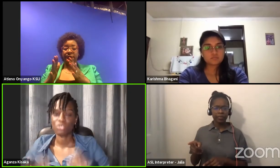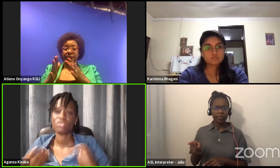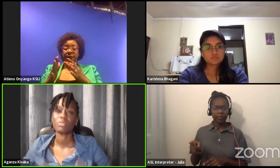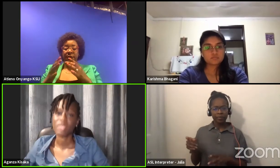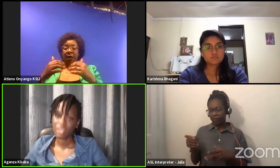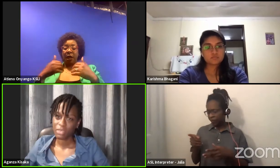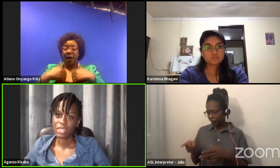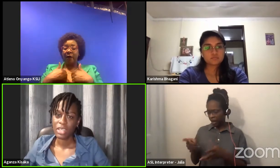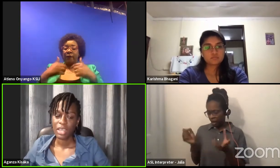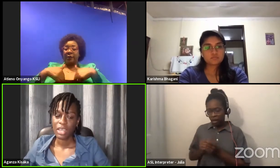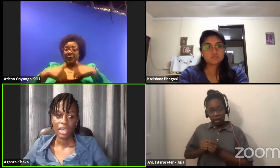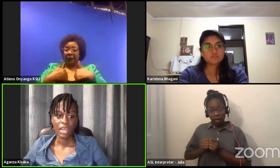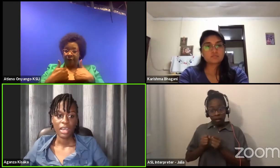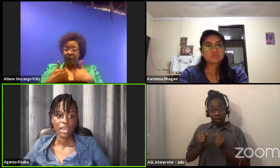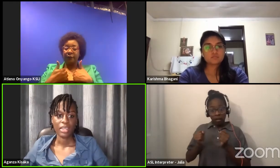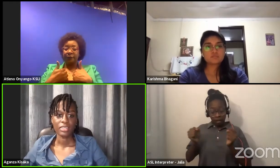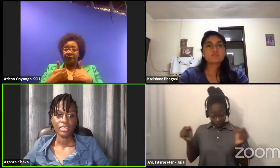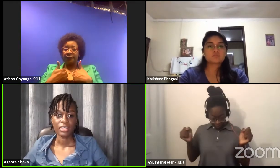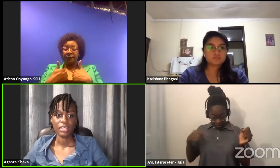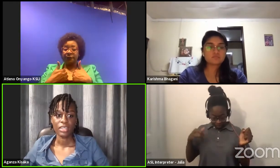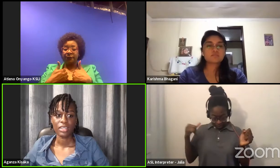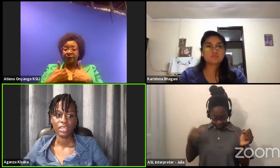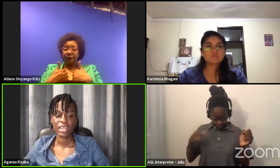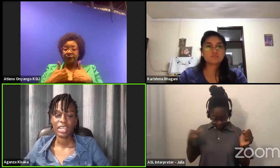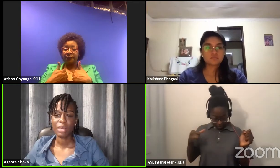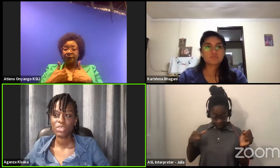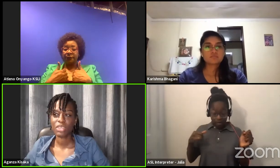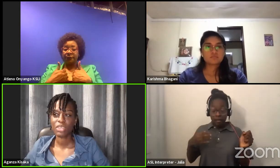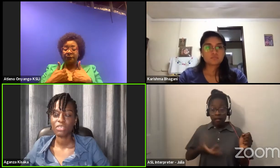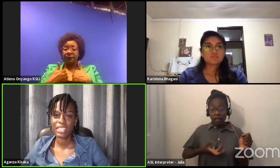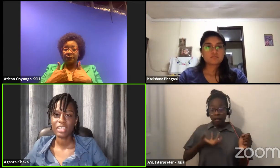to themselves, and it comes with a great deal